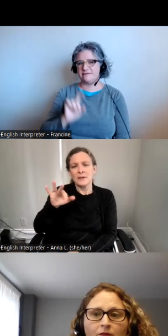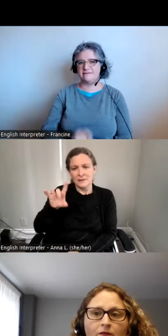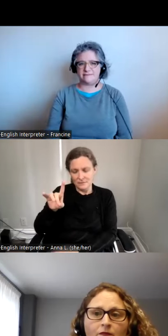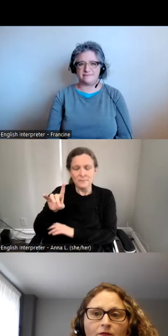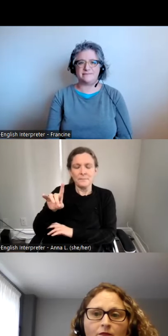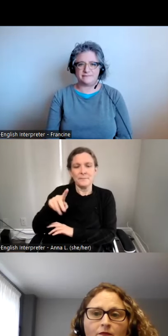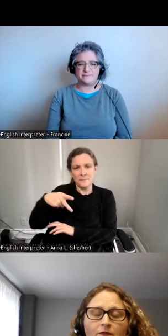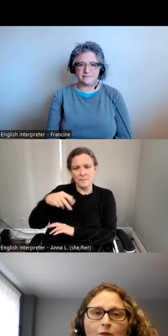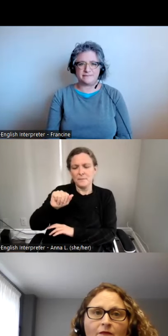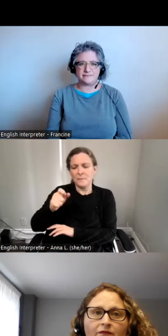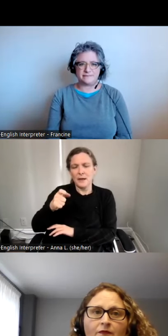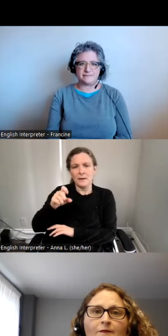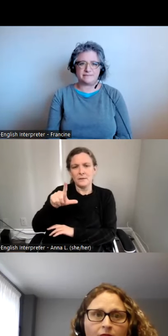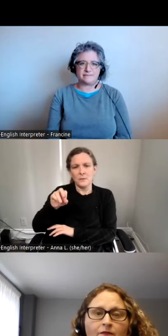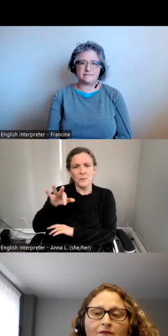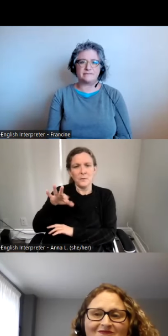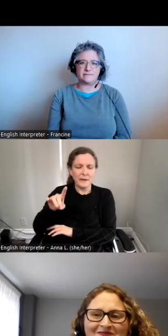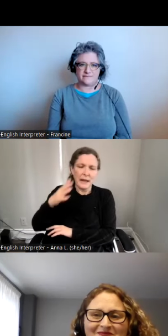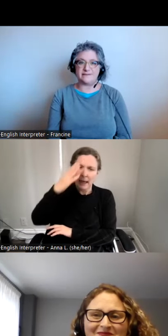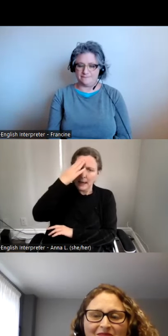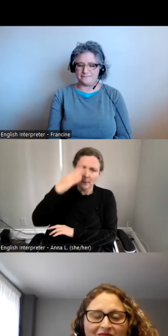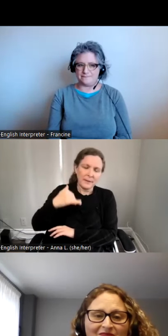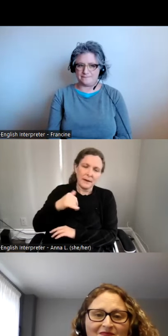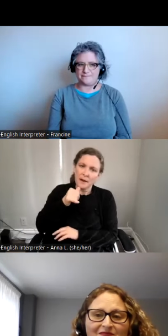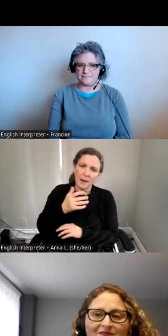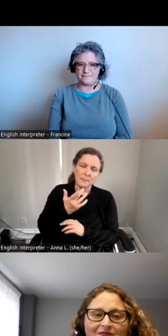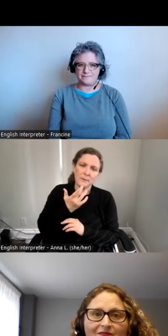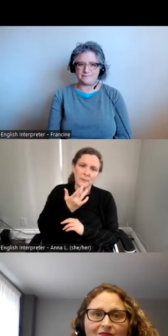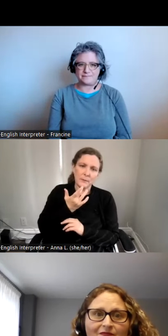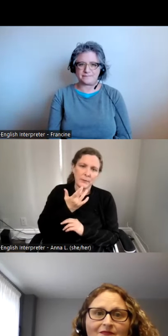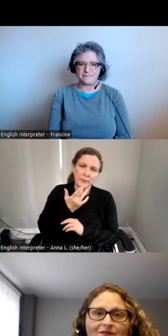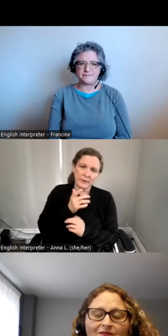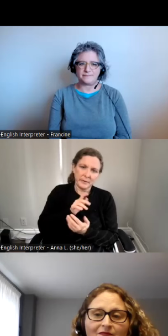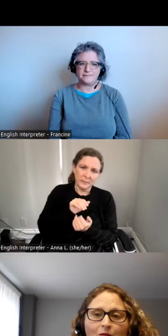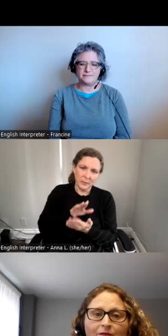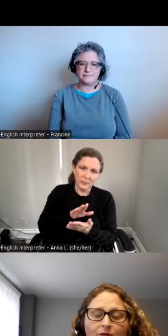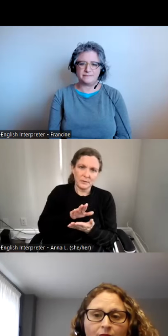Another question.